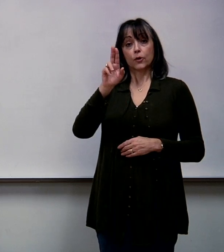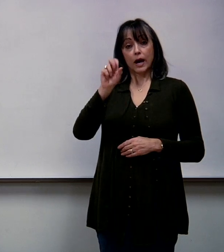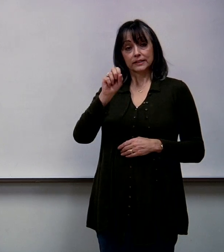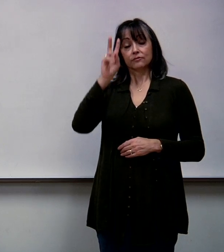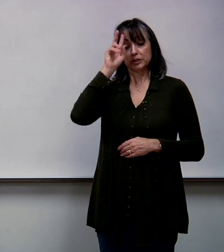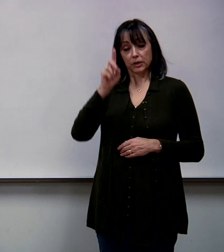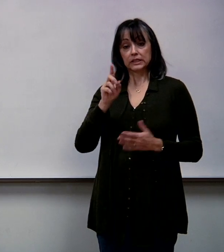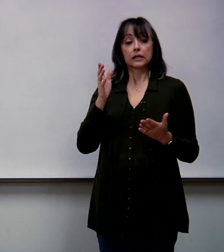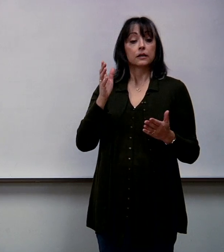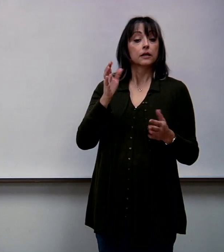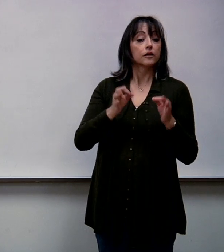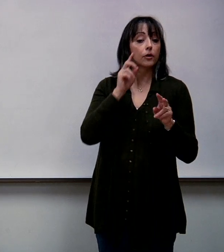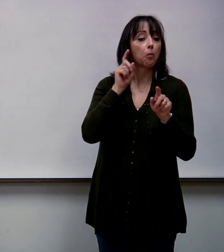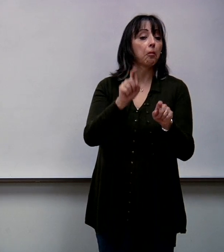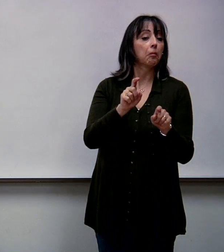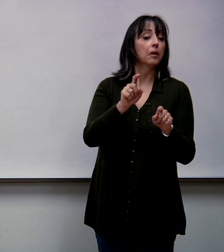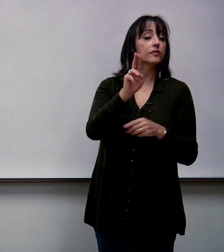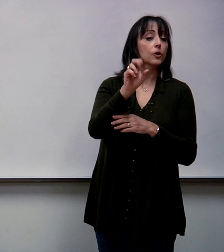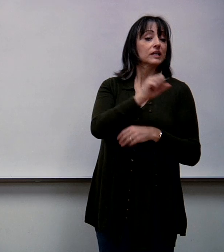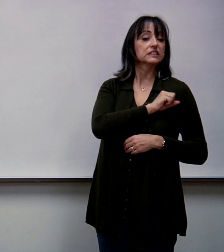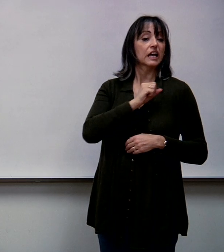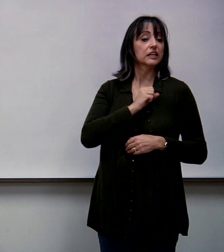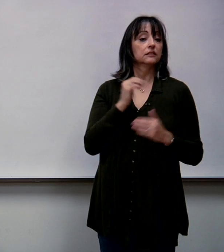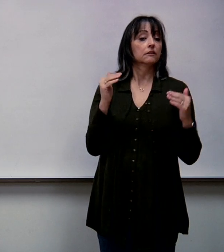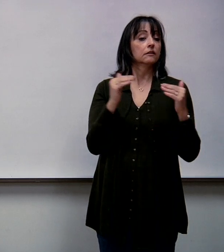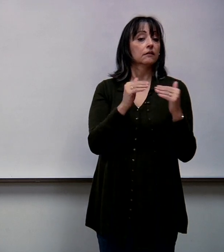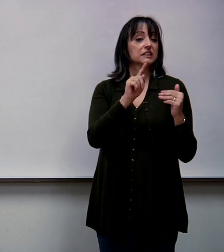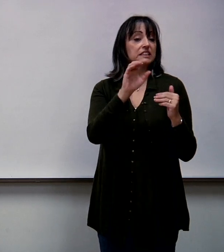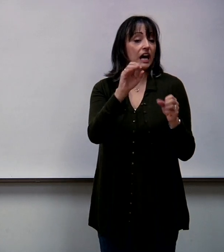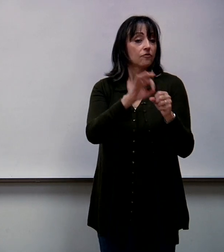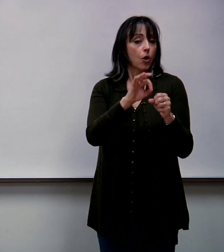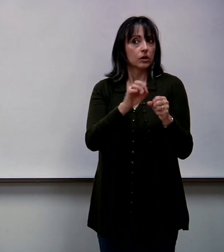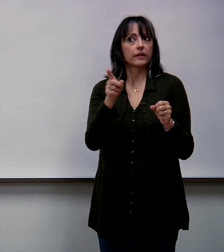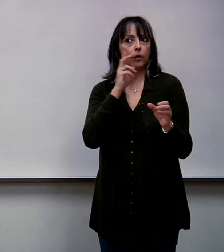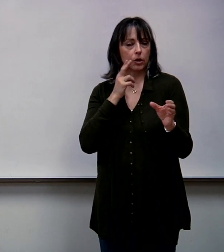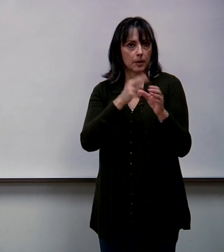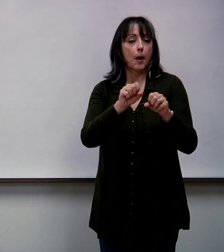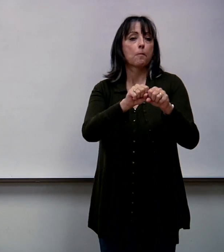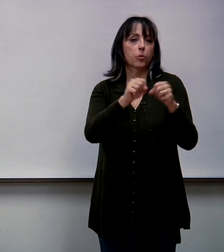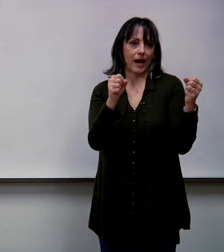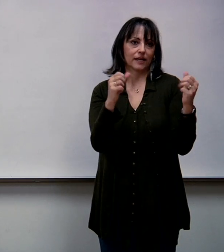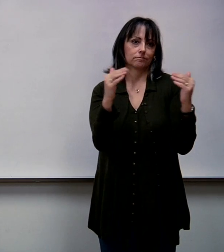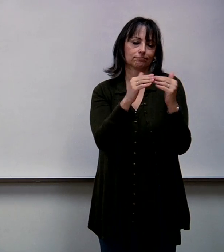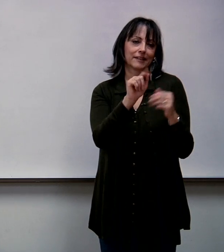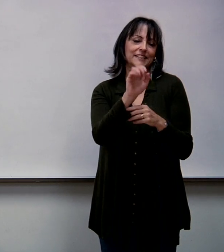anytime there's a tie in the US Senate. Same thing in Student Government, If there's a tie or there's a tied vote the vice president has